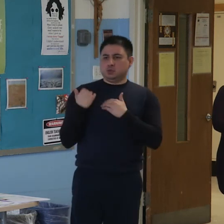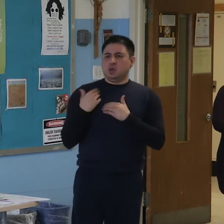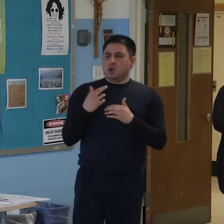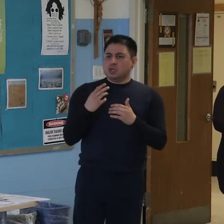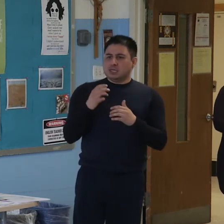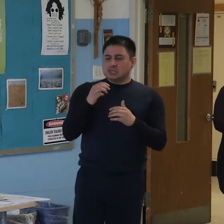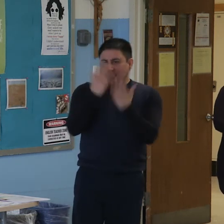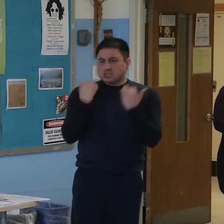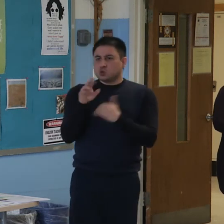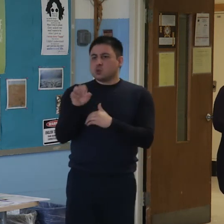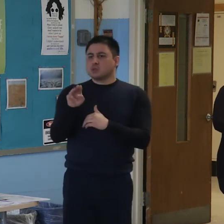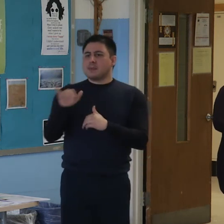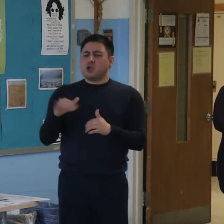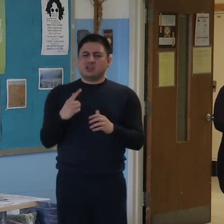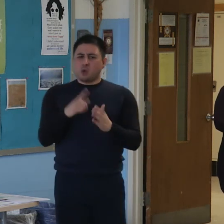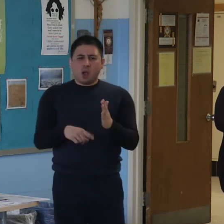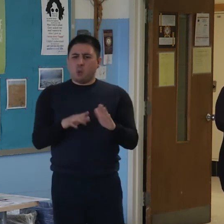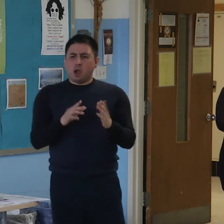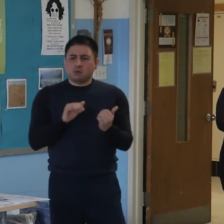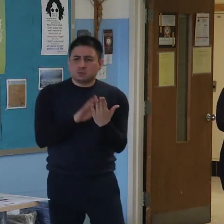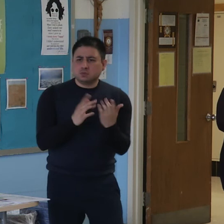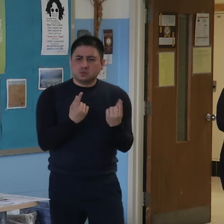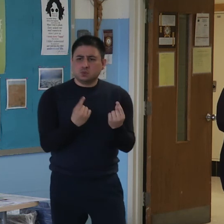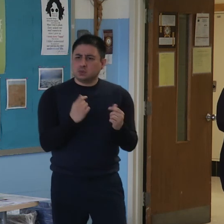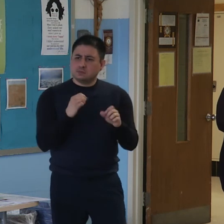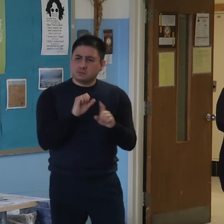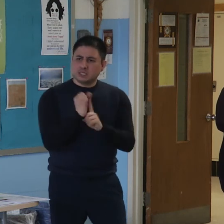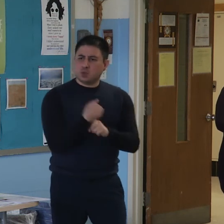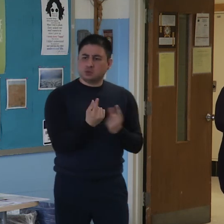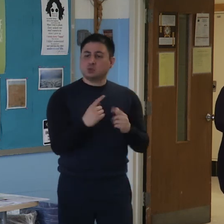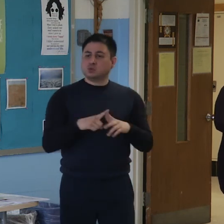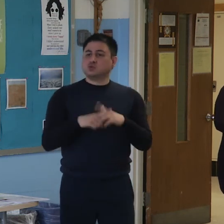know, "what are we going to do?" And so we started a program there that... many of the